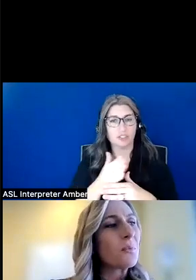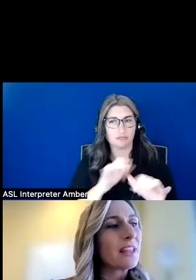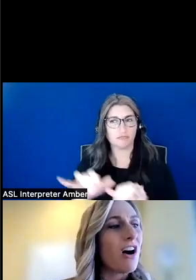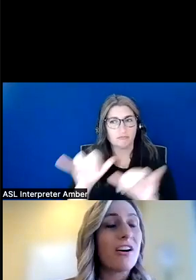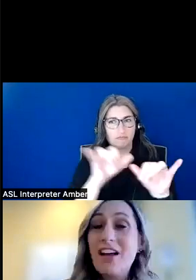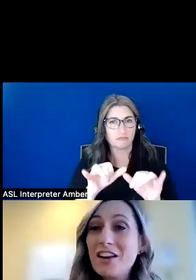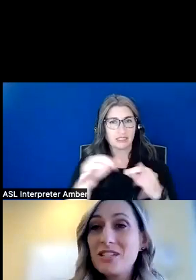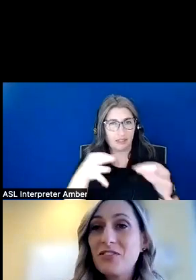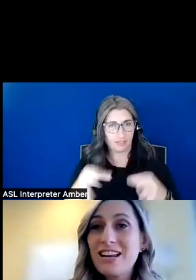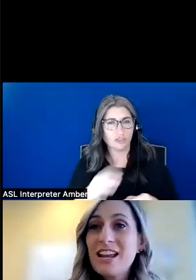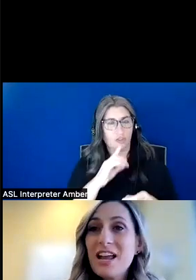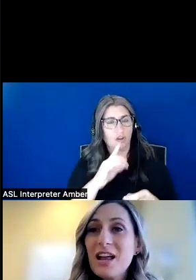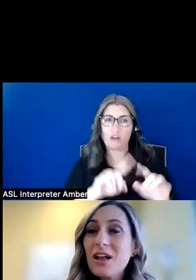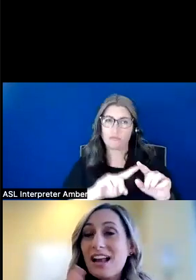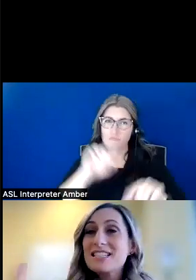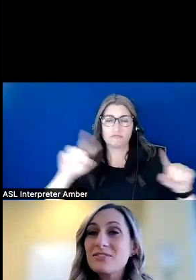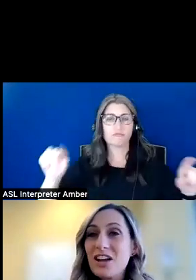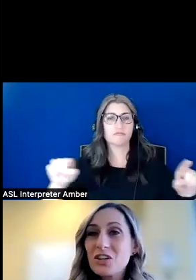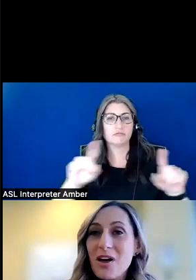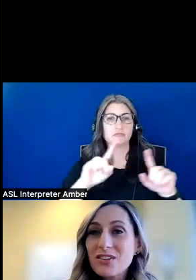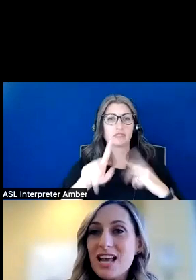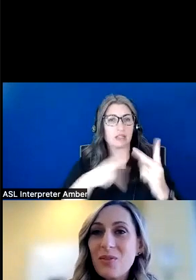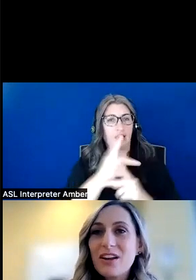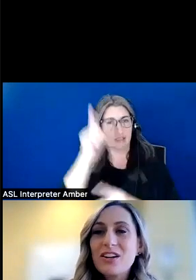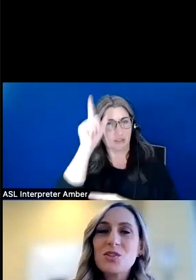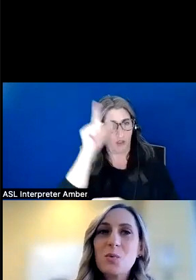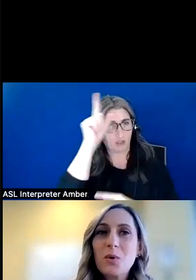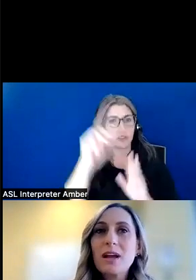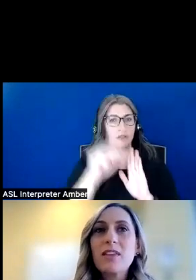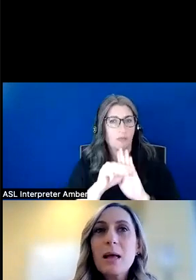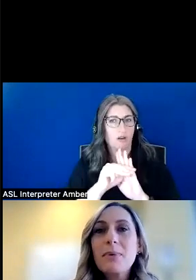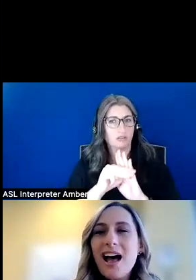There really are a lot of different kinds of logic models out there to work with, but